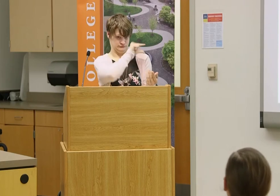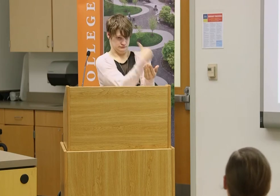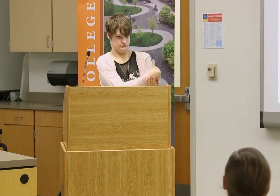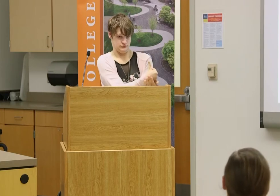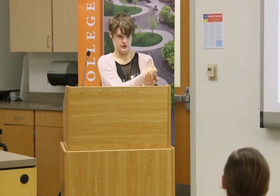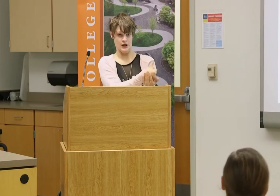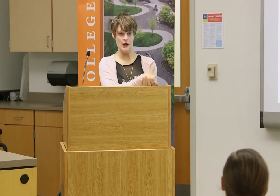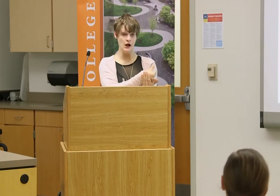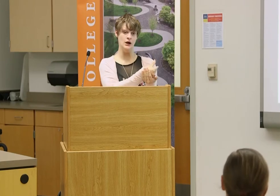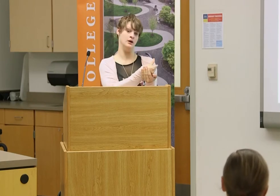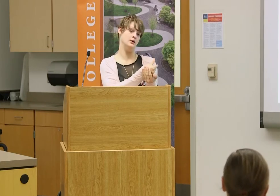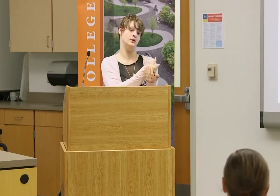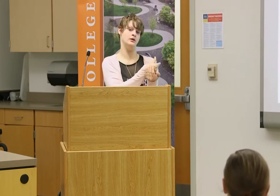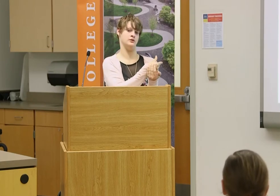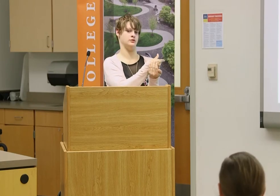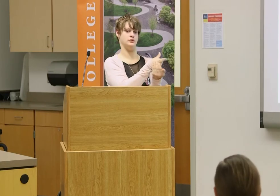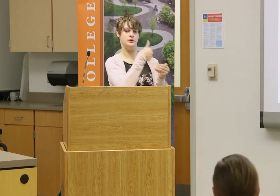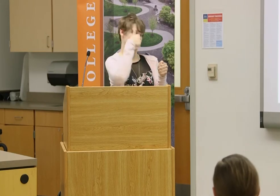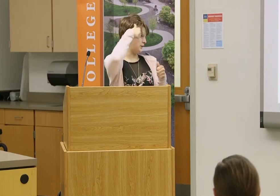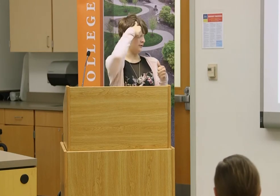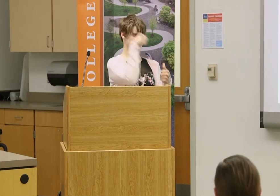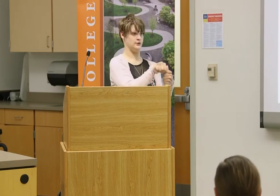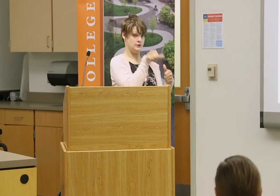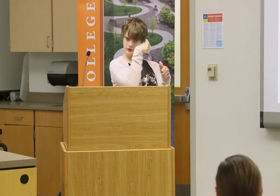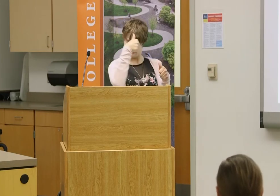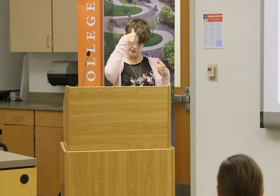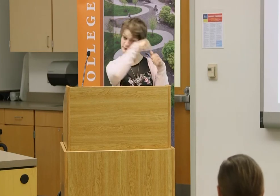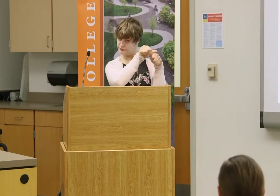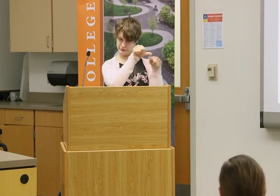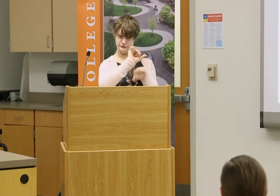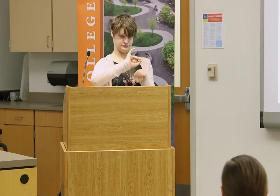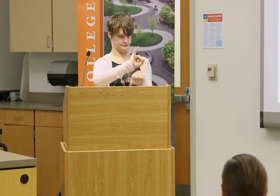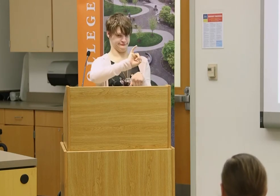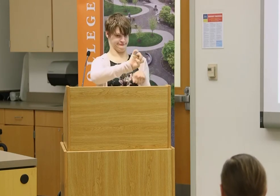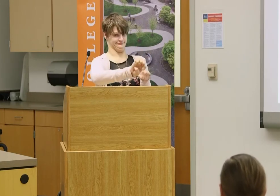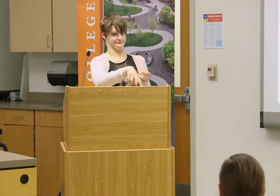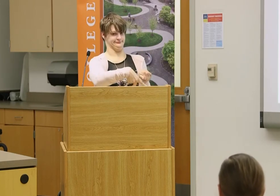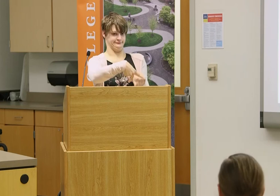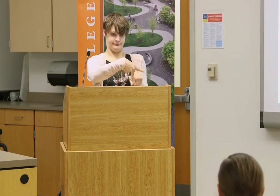MADELINE (THROUGH INTERPRETER): I graduated and attended from the Washington School for the Deaf.